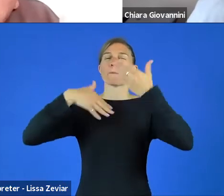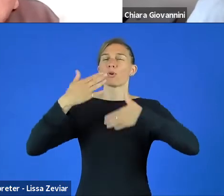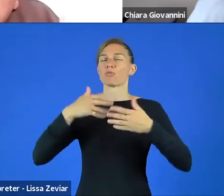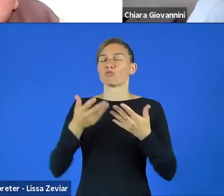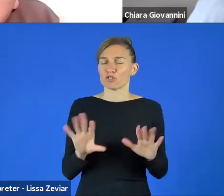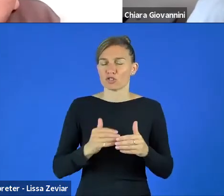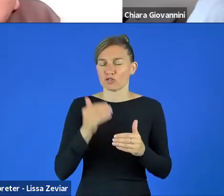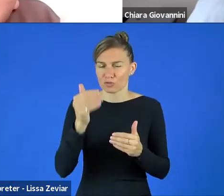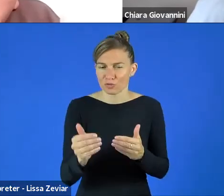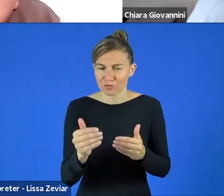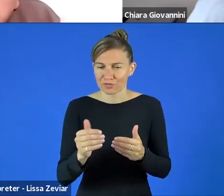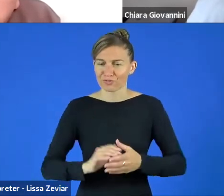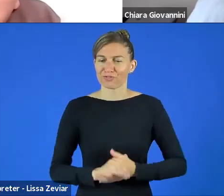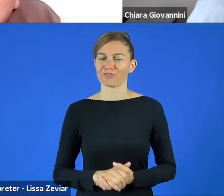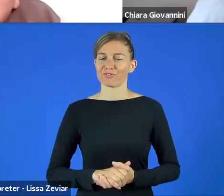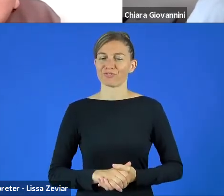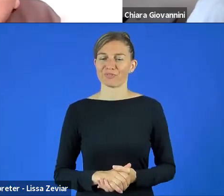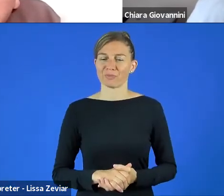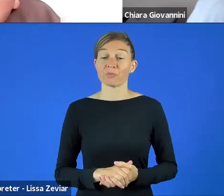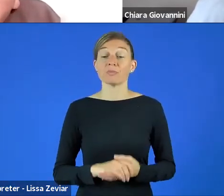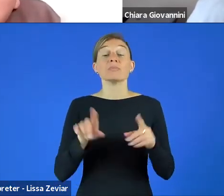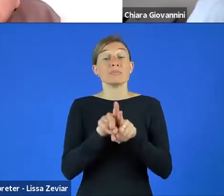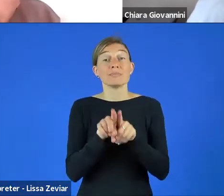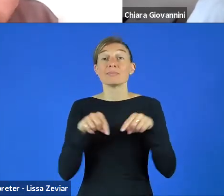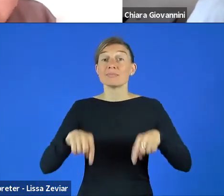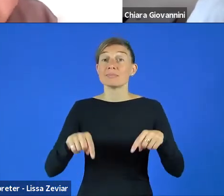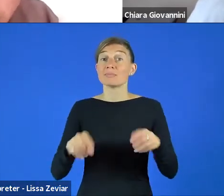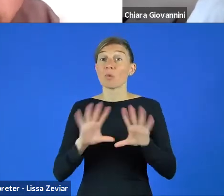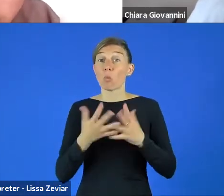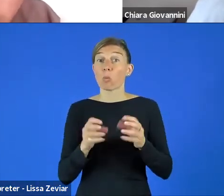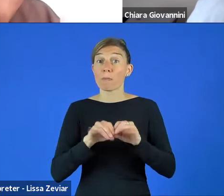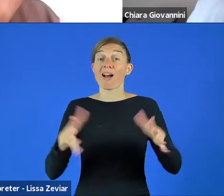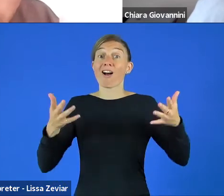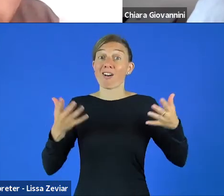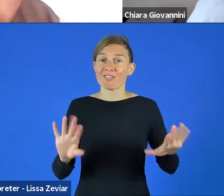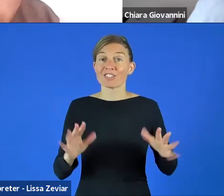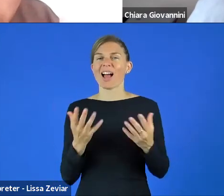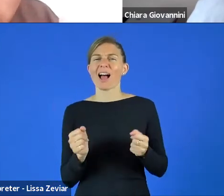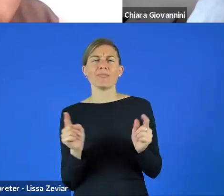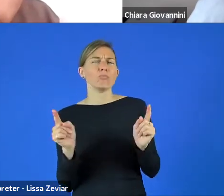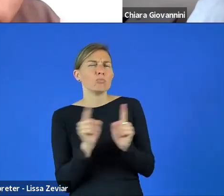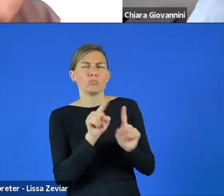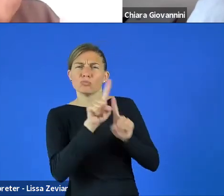at the end of the webinar so please, give us your feedback on today's event.